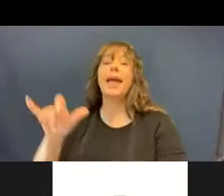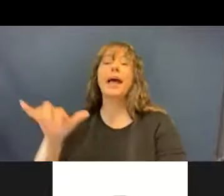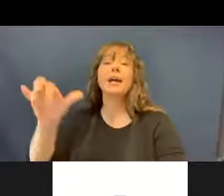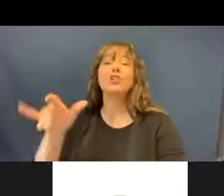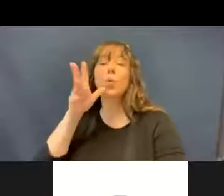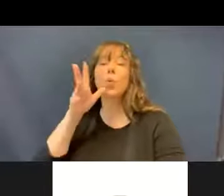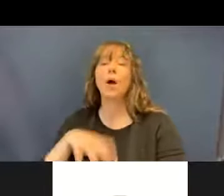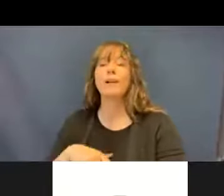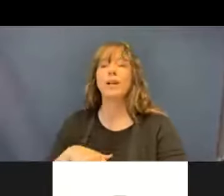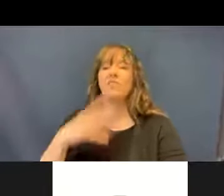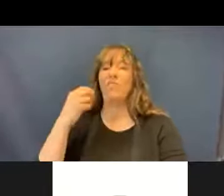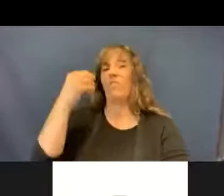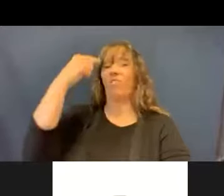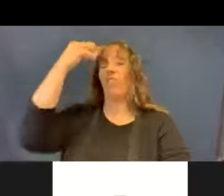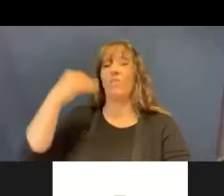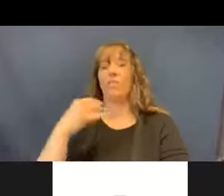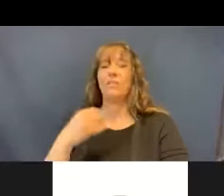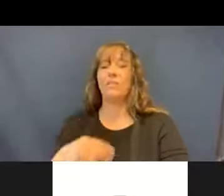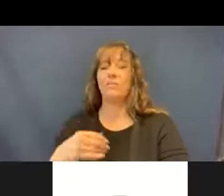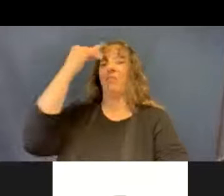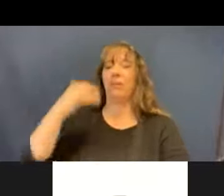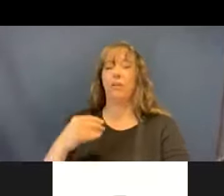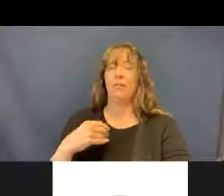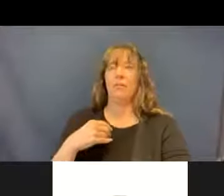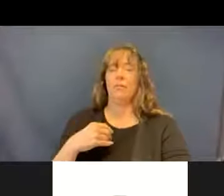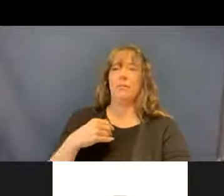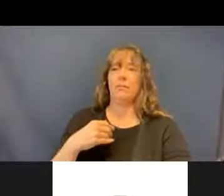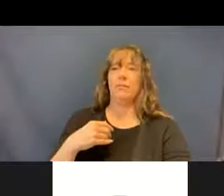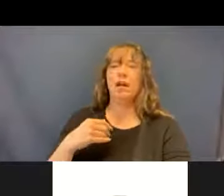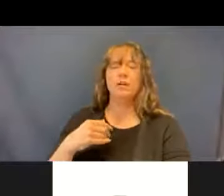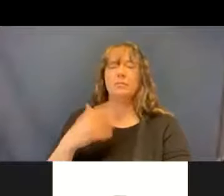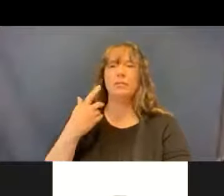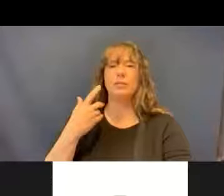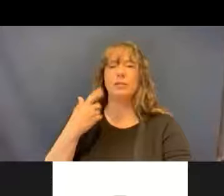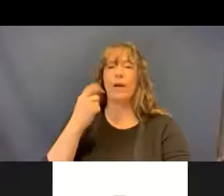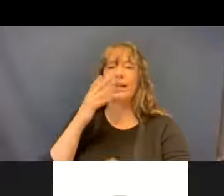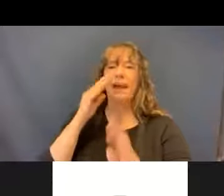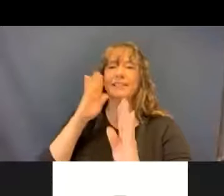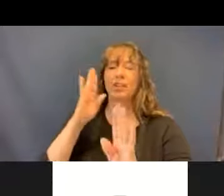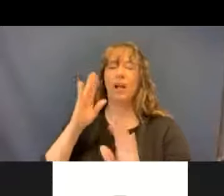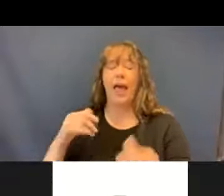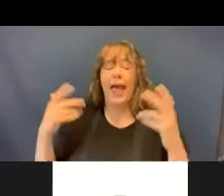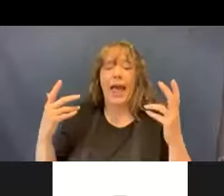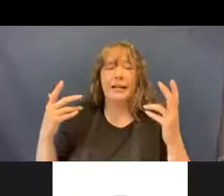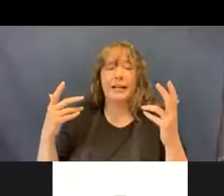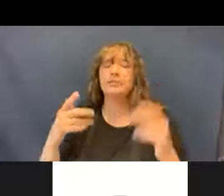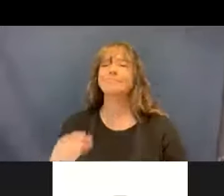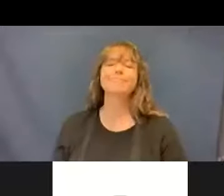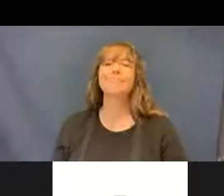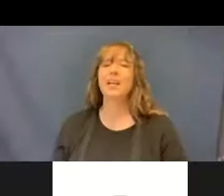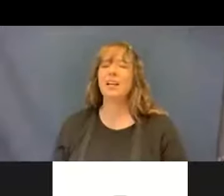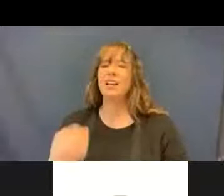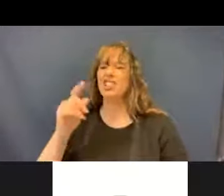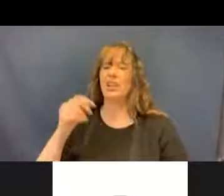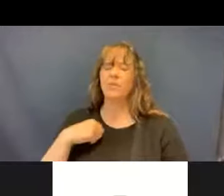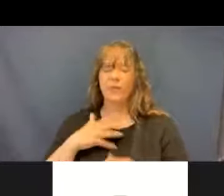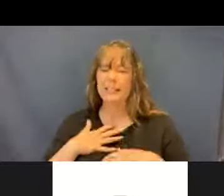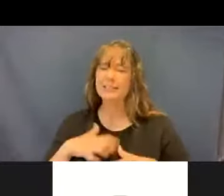to get my attention just, like, in front of me and just very agitated with myself. She